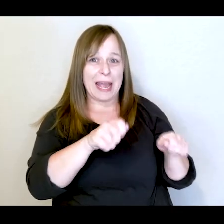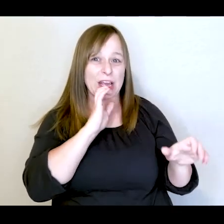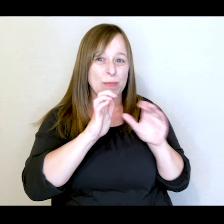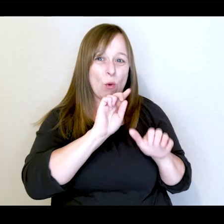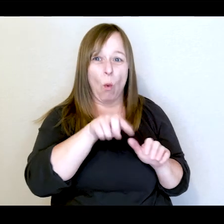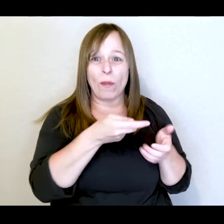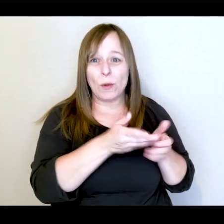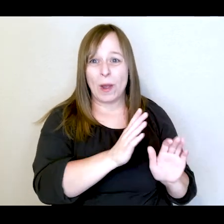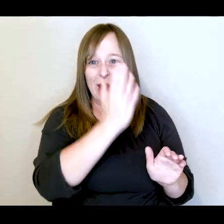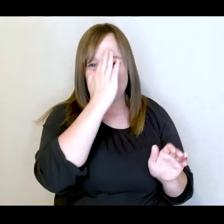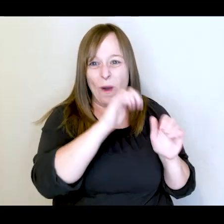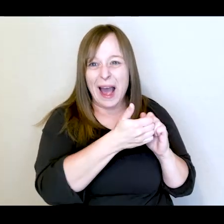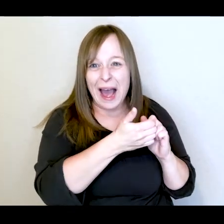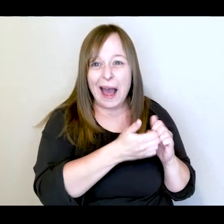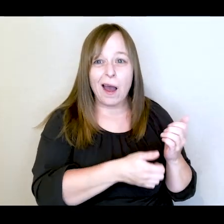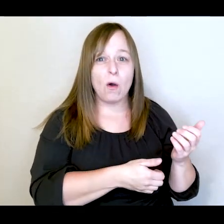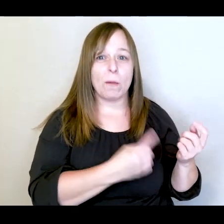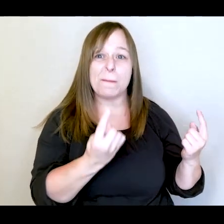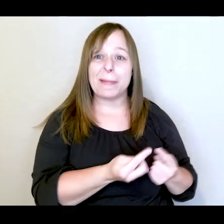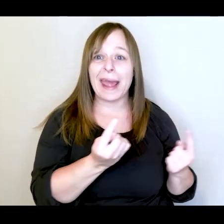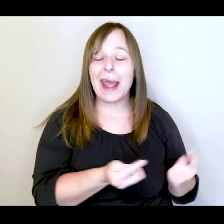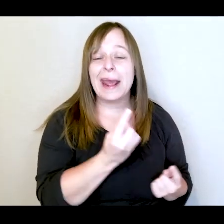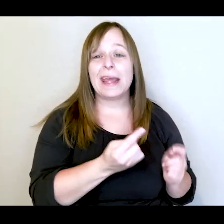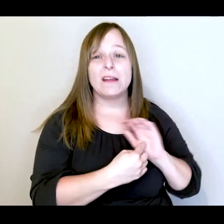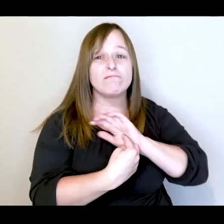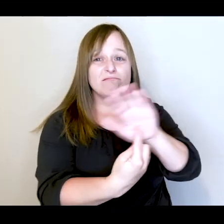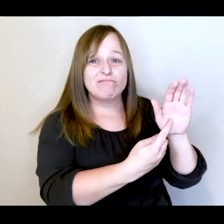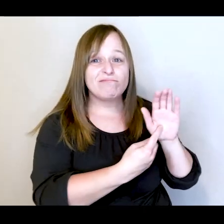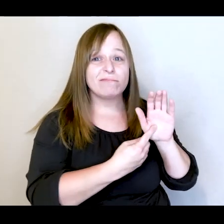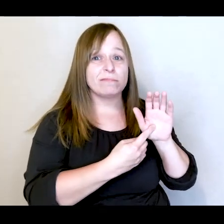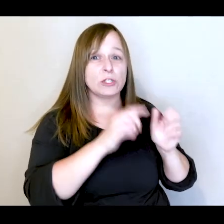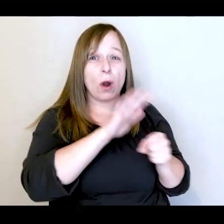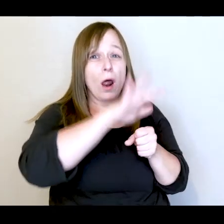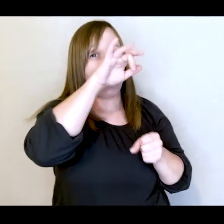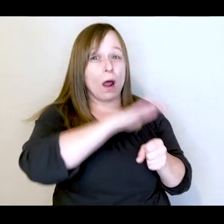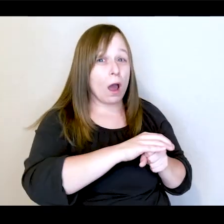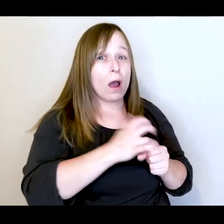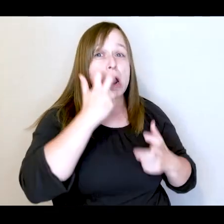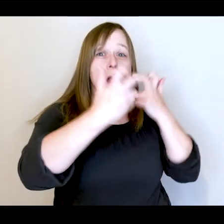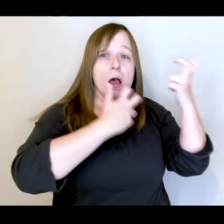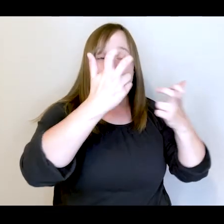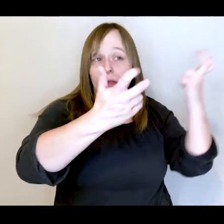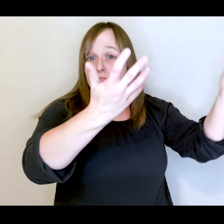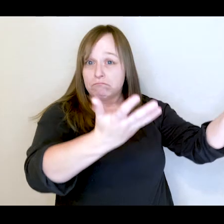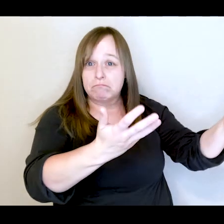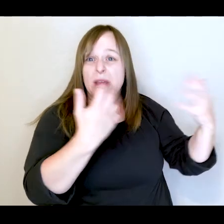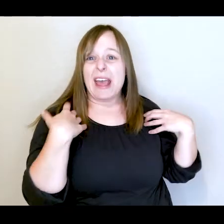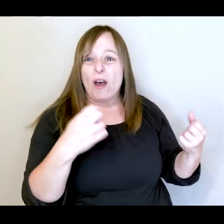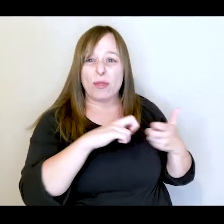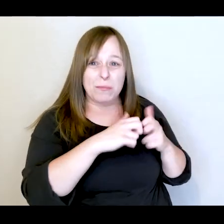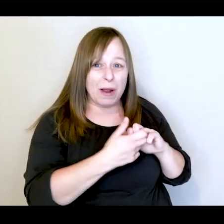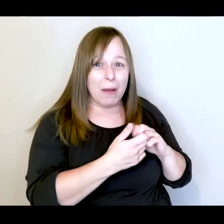communicate some sort of-- there may be a pain or some sort of health condition.